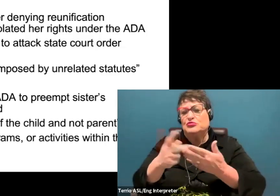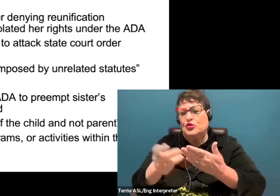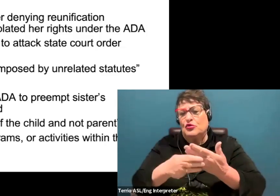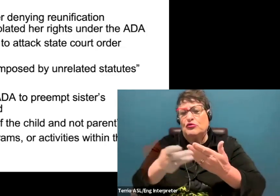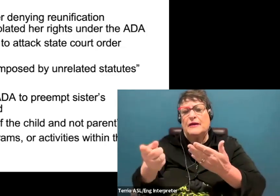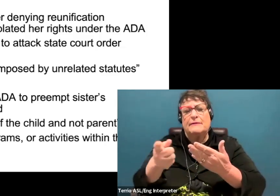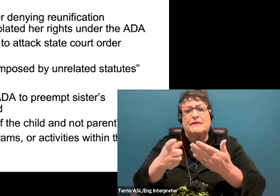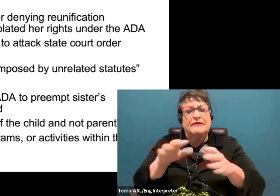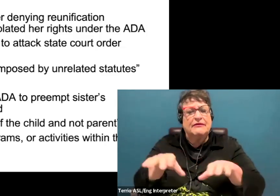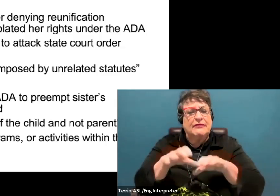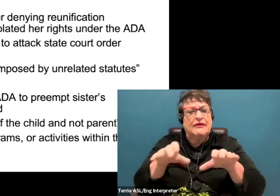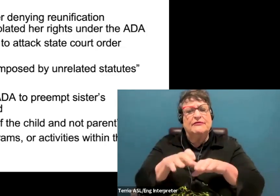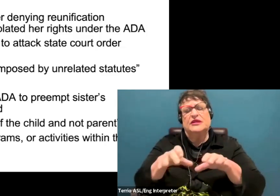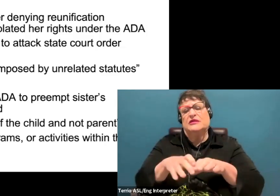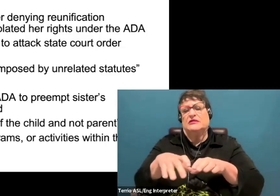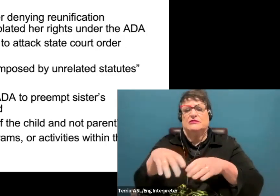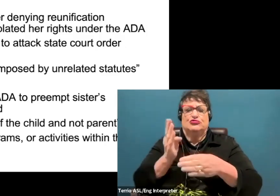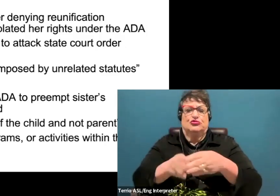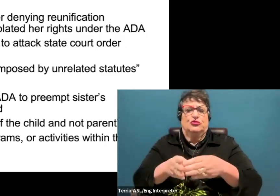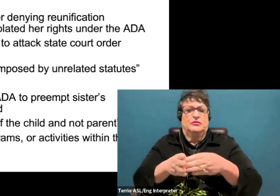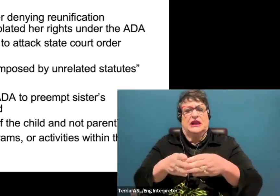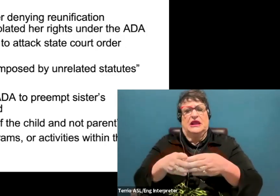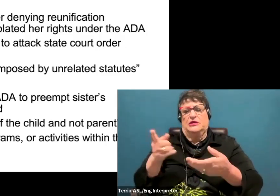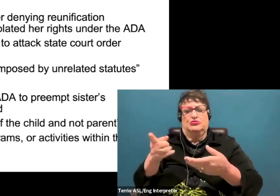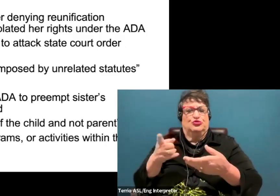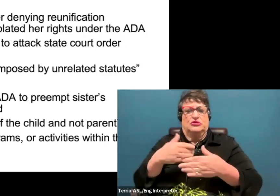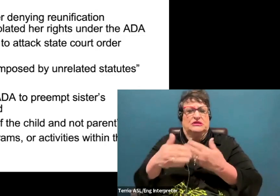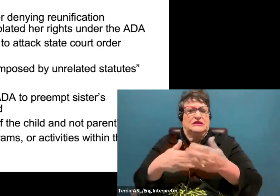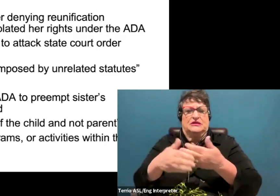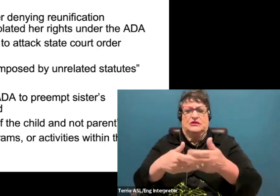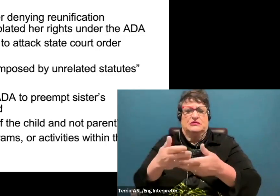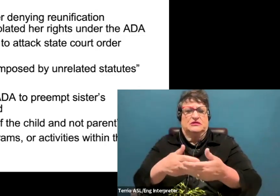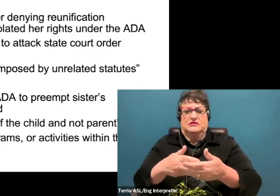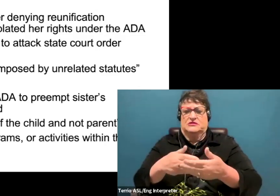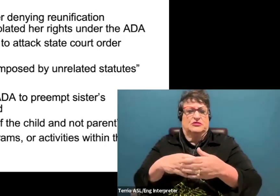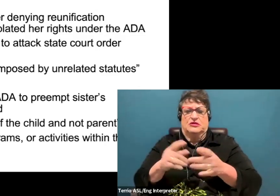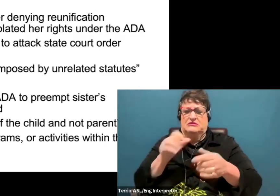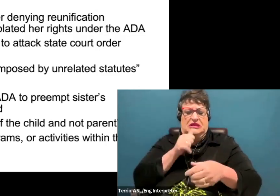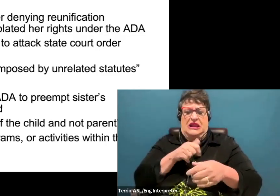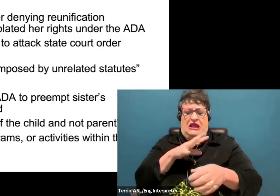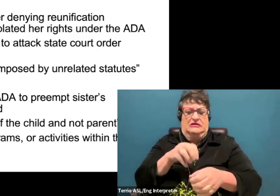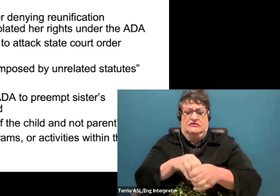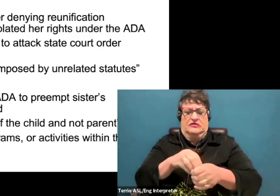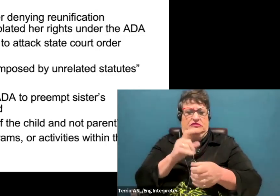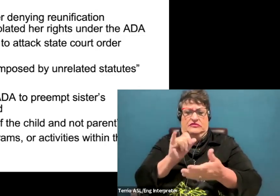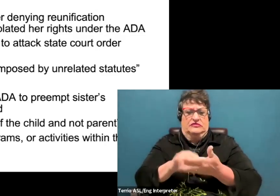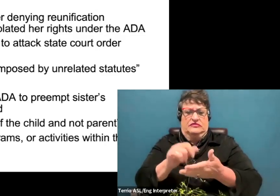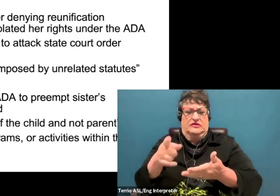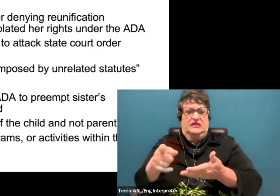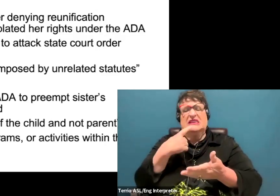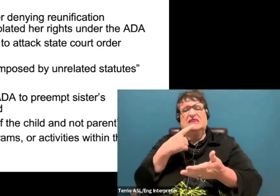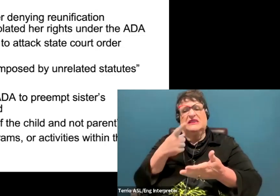termination proceedings are not within that. Um, the reason they say that is they say, you know, dependency proceedings are for